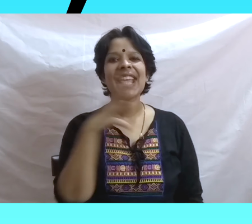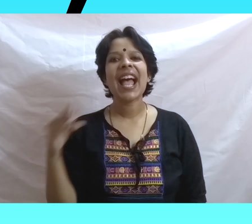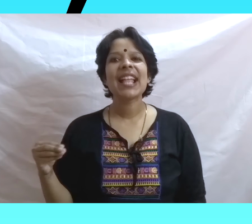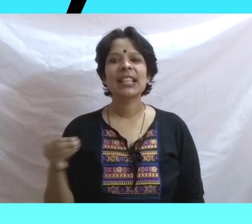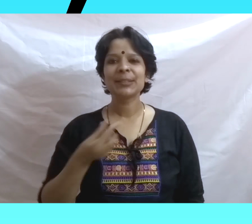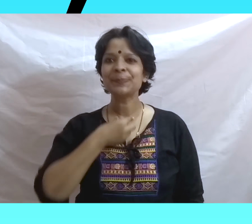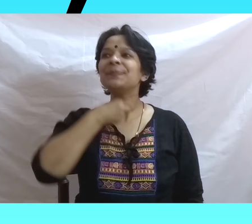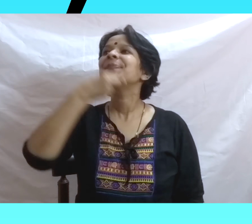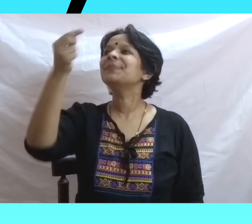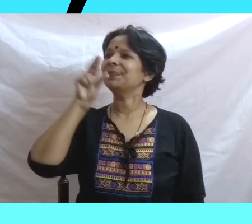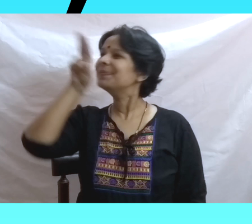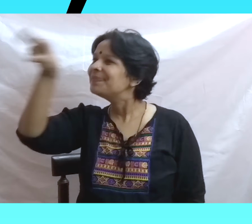The fox and the stork!